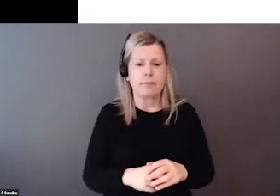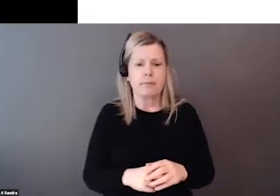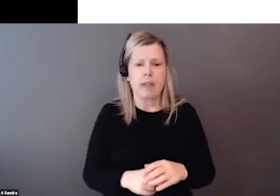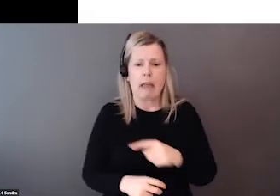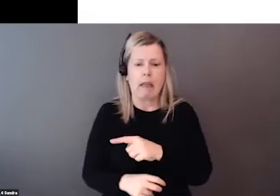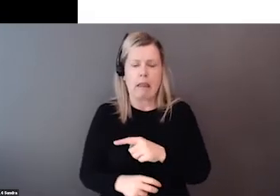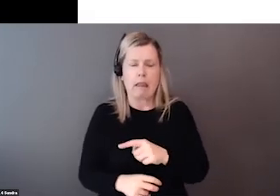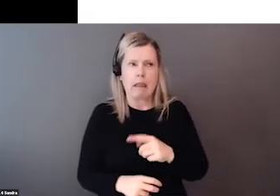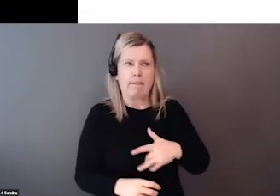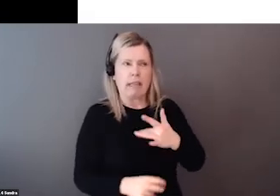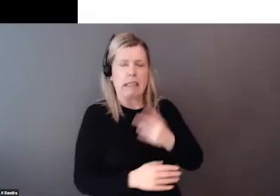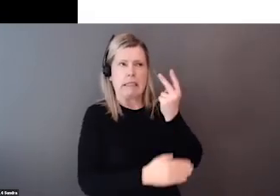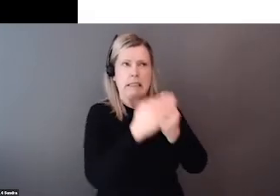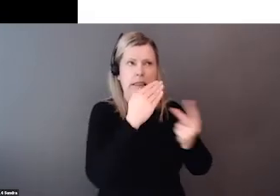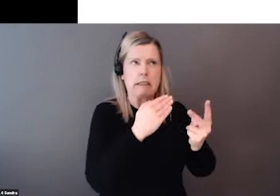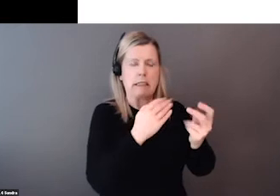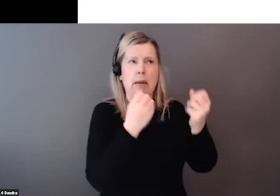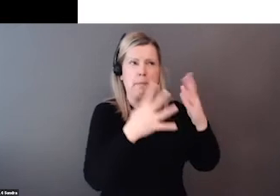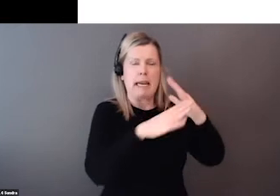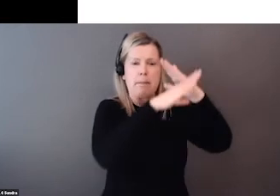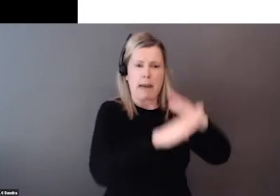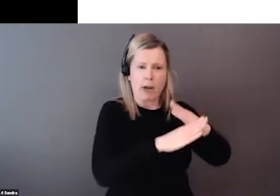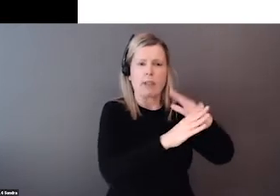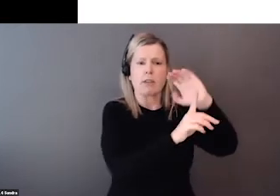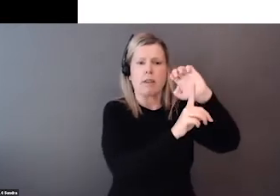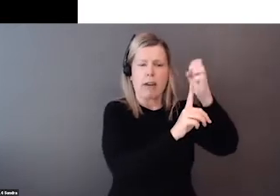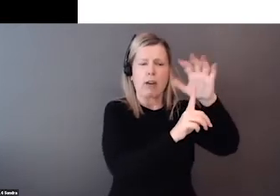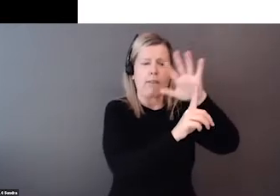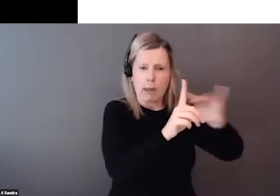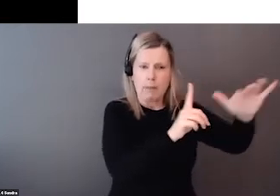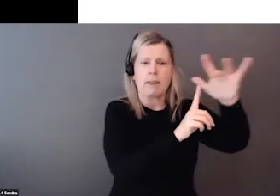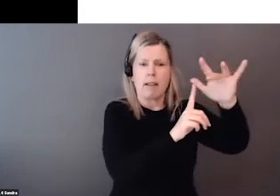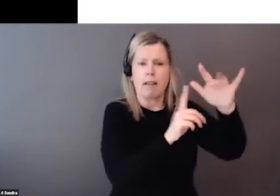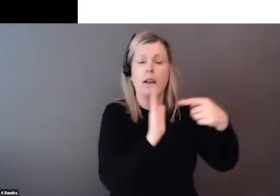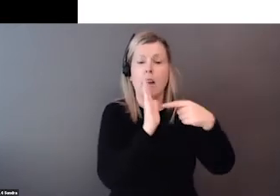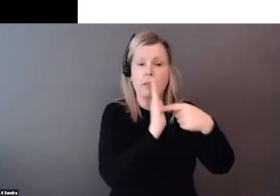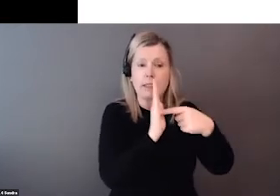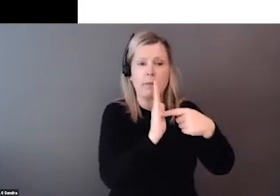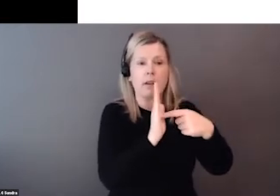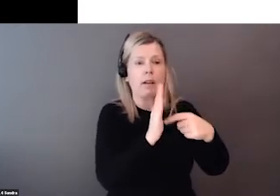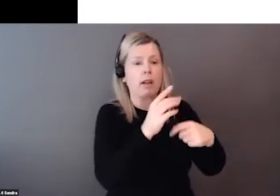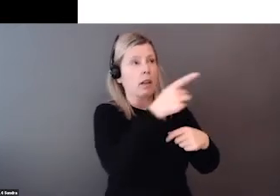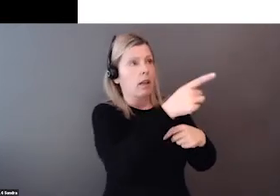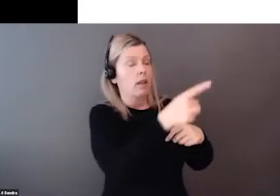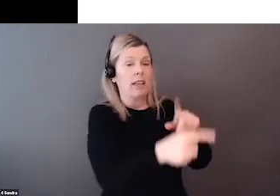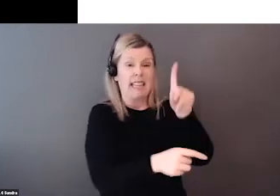to meeting career aspirations in the future. And participants talked about environmental barriers like exposure to new digital technologies,